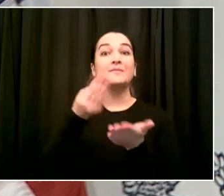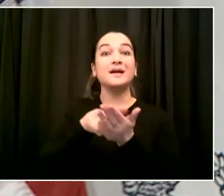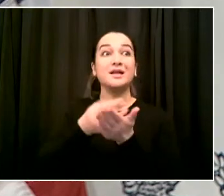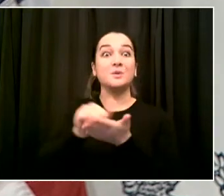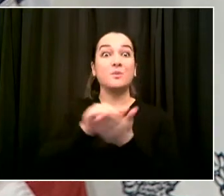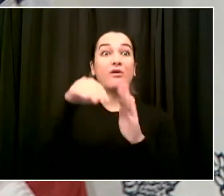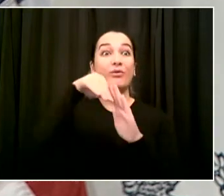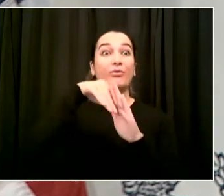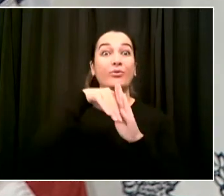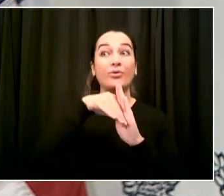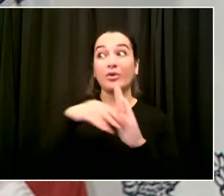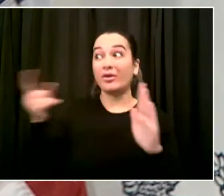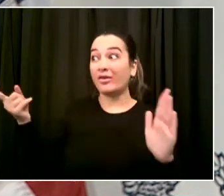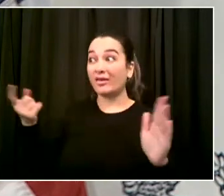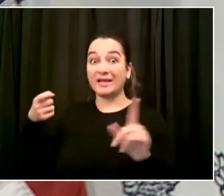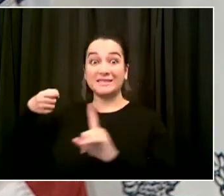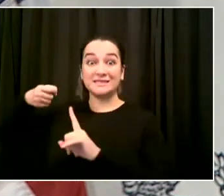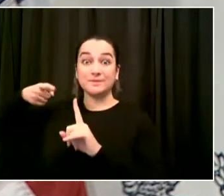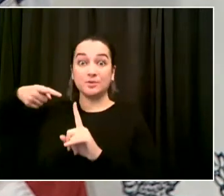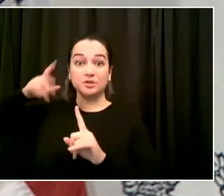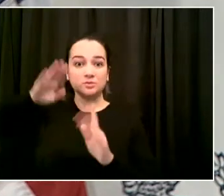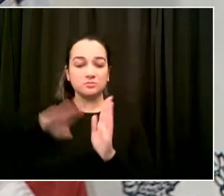ECONOMY. THE DIRECT AID TO THE CITY GOVERNMENT IS CRUCIAL SO WE